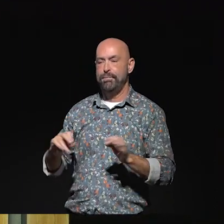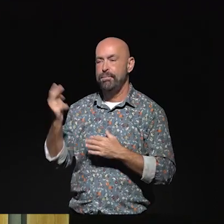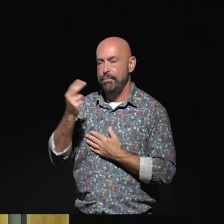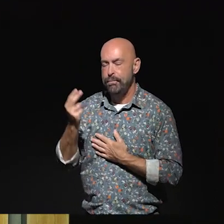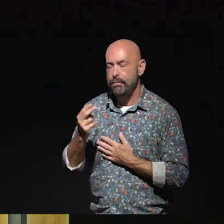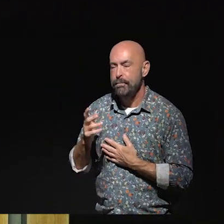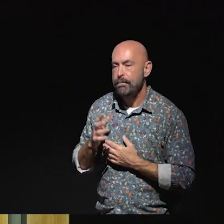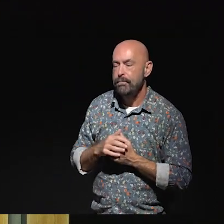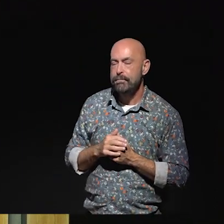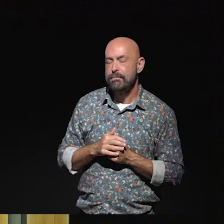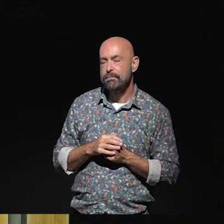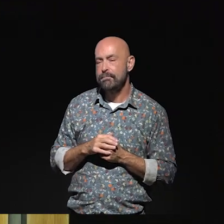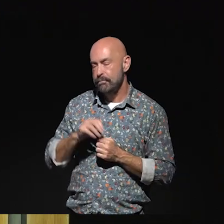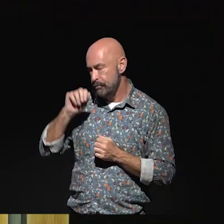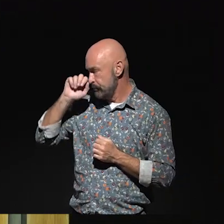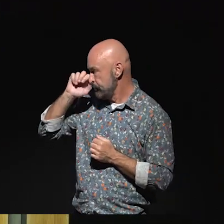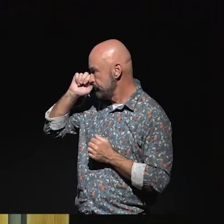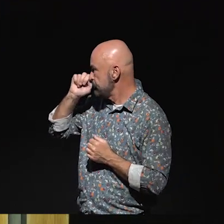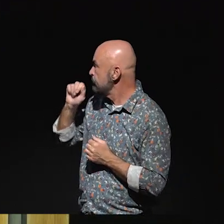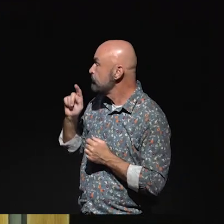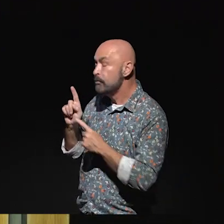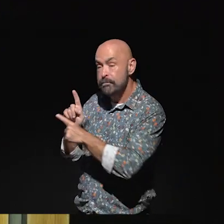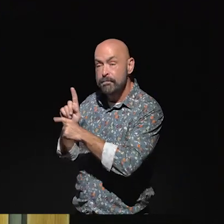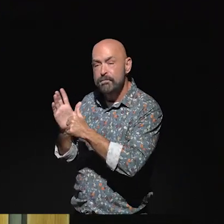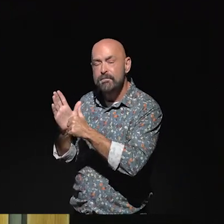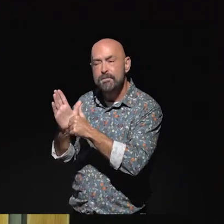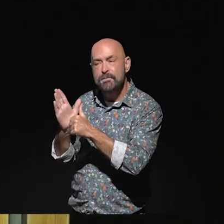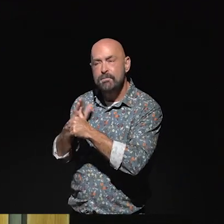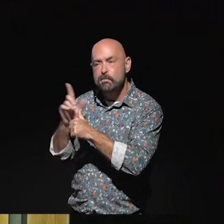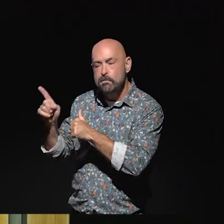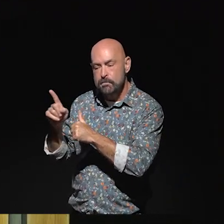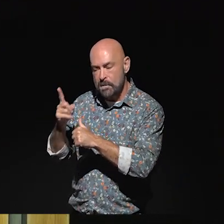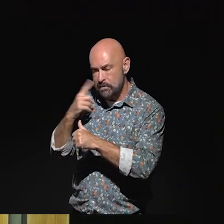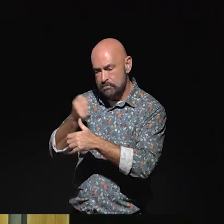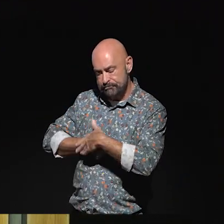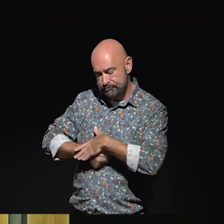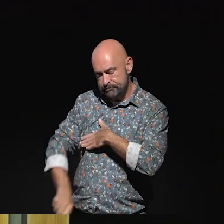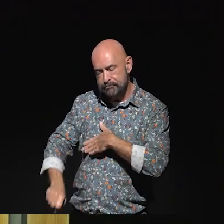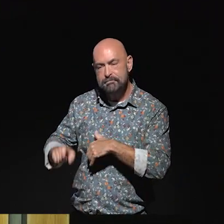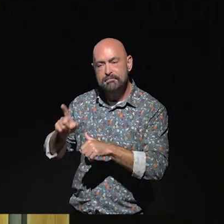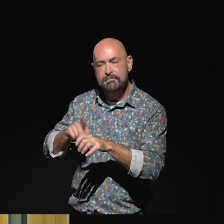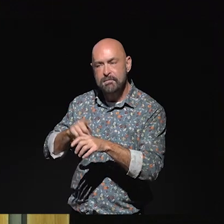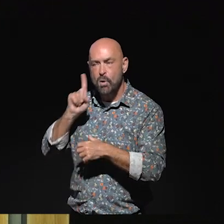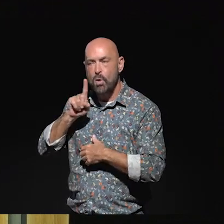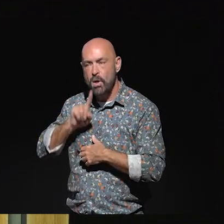Originally, Madame Moitessier had just had a young child, a girl, a daughter,